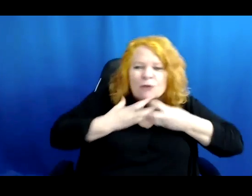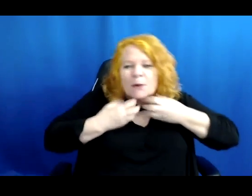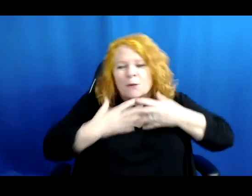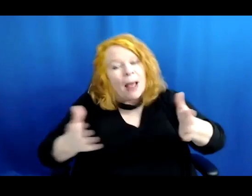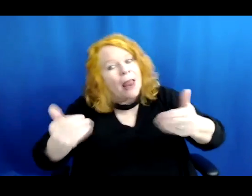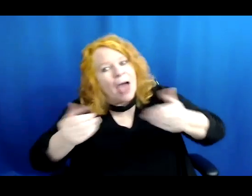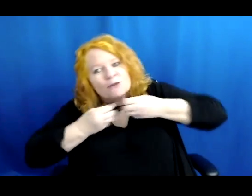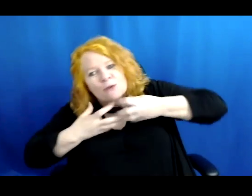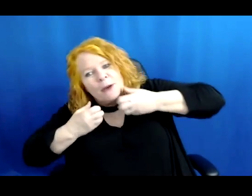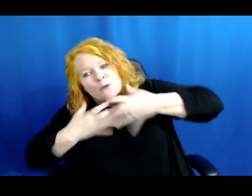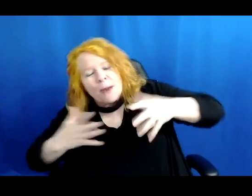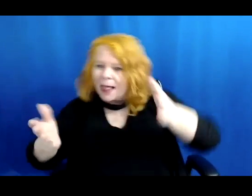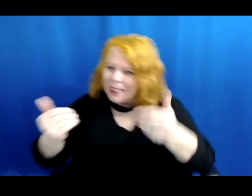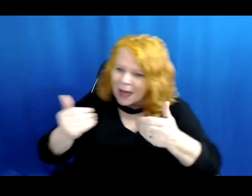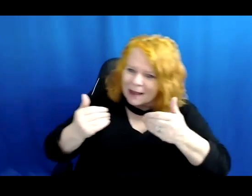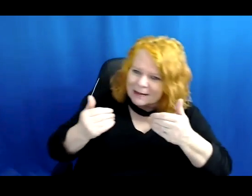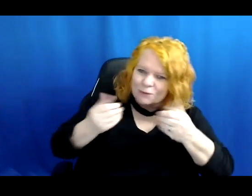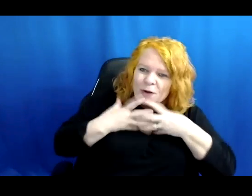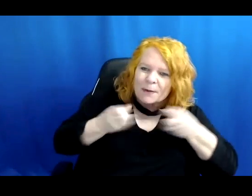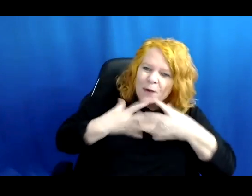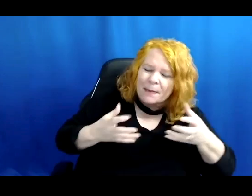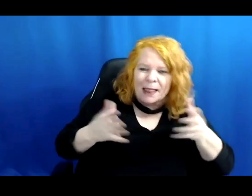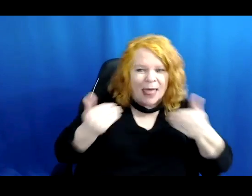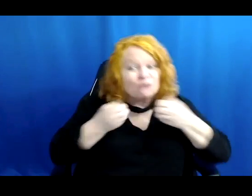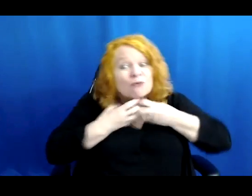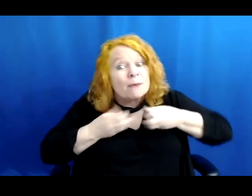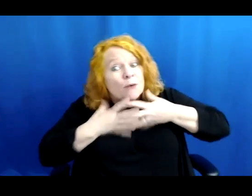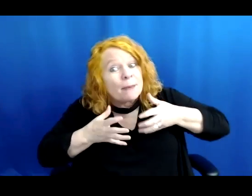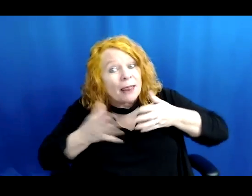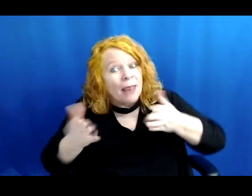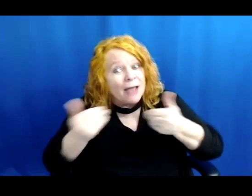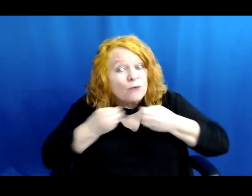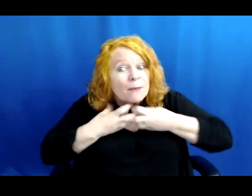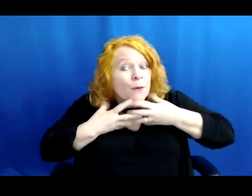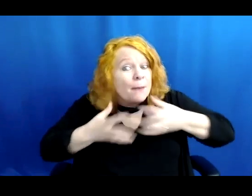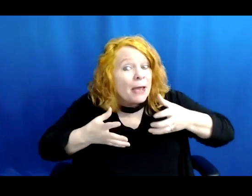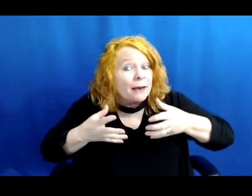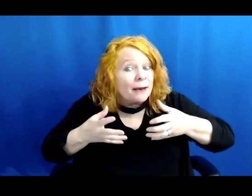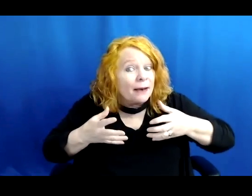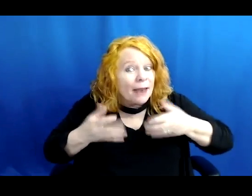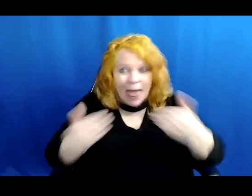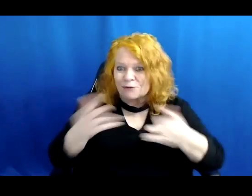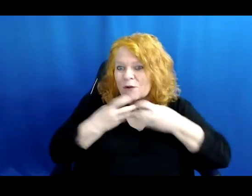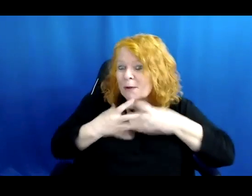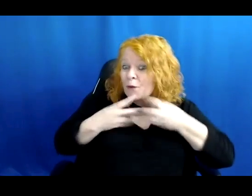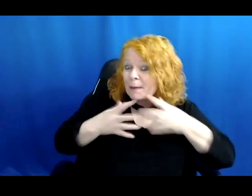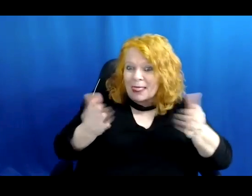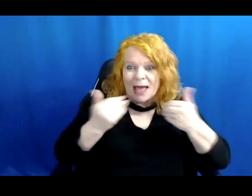Let’s Ribbit Ribbit. Let's Ribbit Ribbit. Let's Ribbit Ribbit. Let's Ribbit Ribbit. Let's Ribbit Ribbit. Let's Ribbit Ribbit